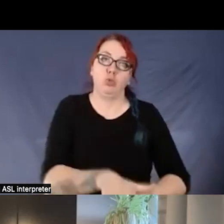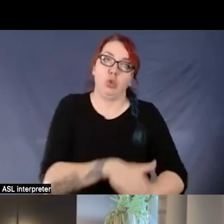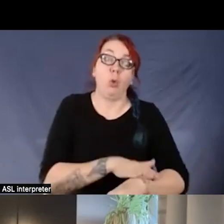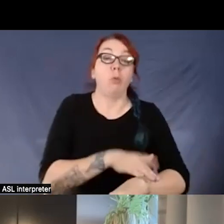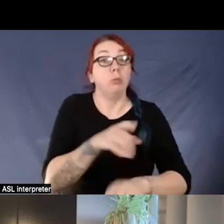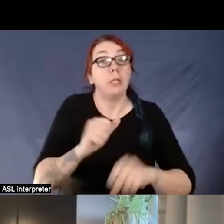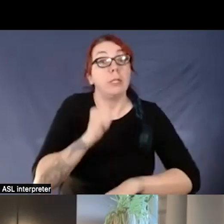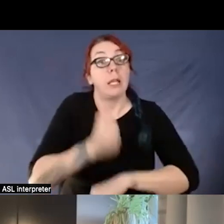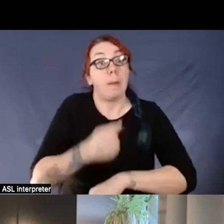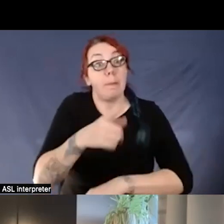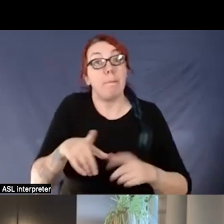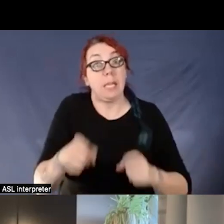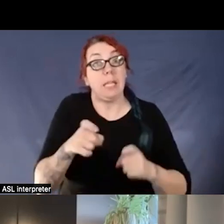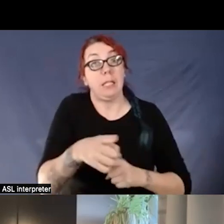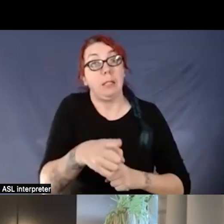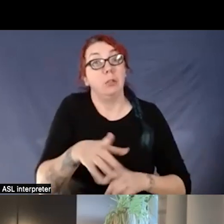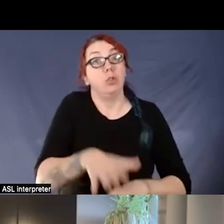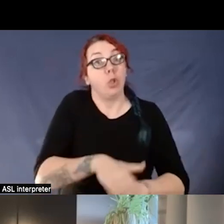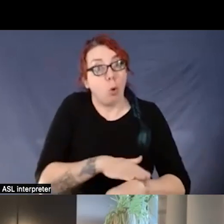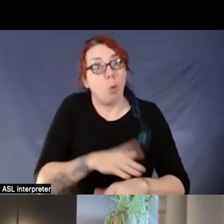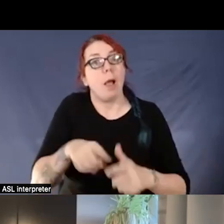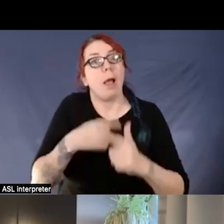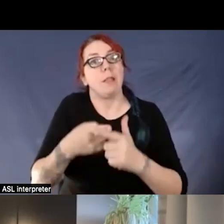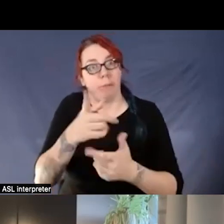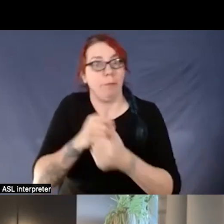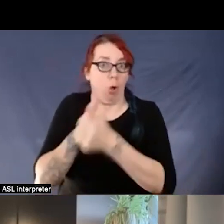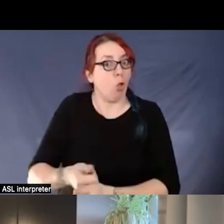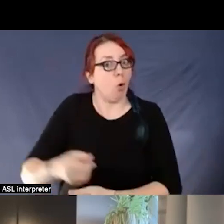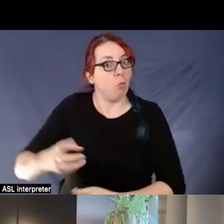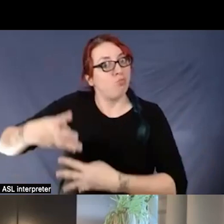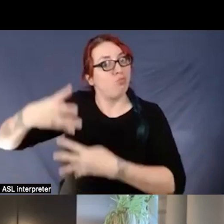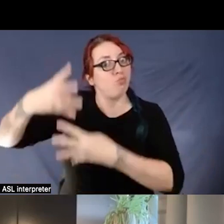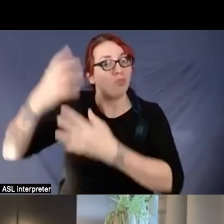The rest of my tools are going to be about email today. I look at my time and I realise that the